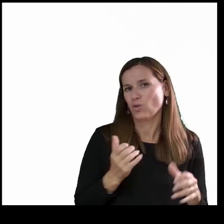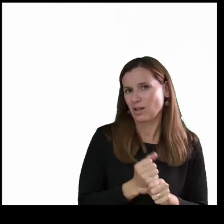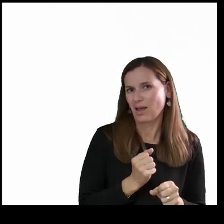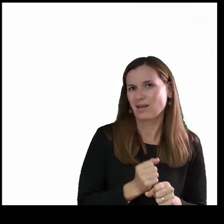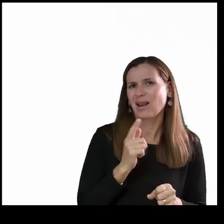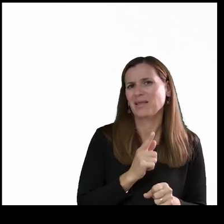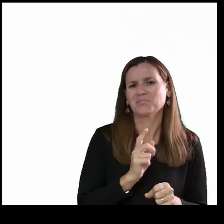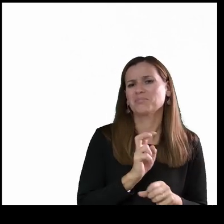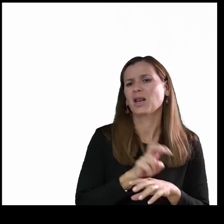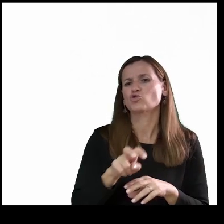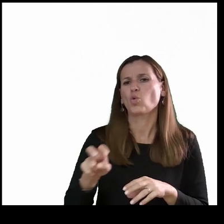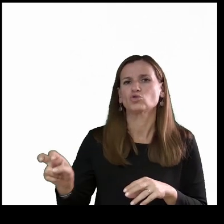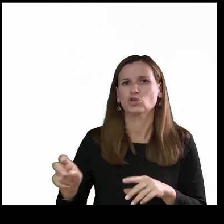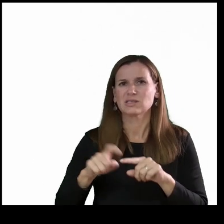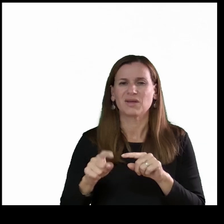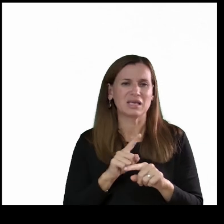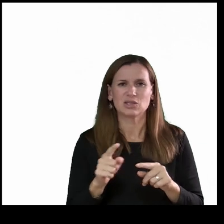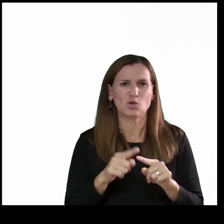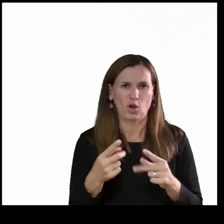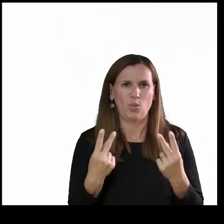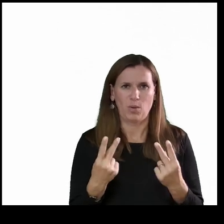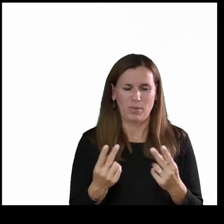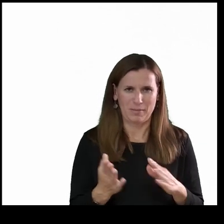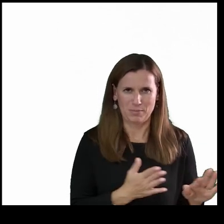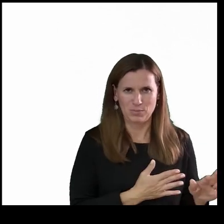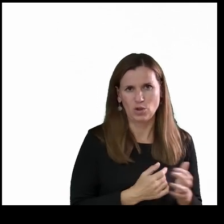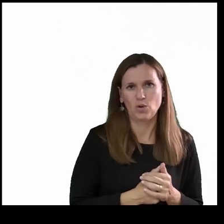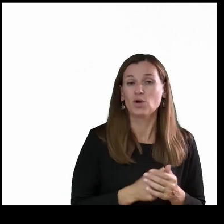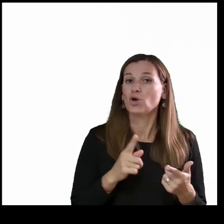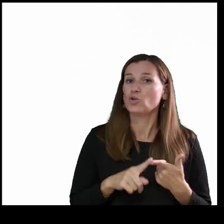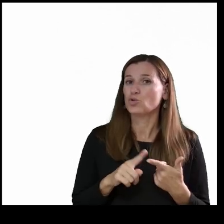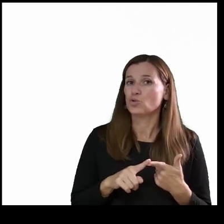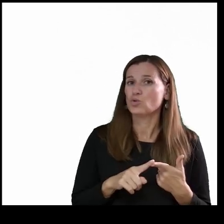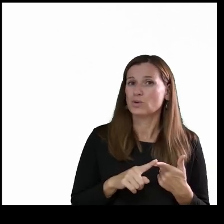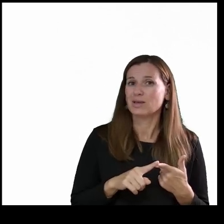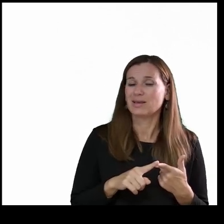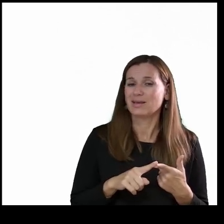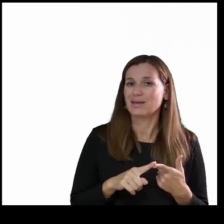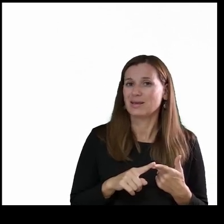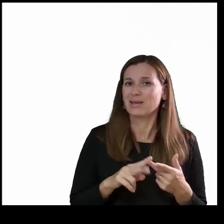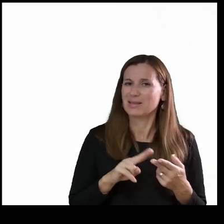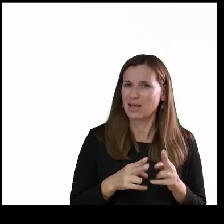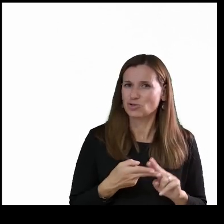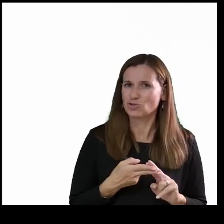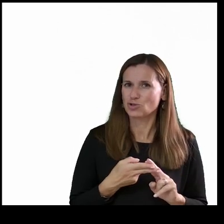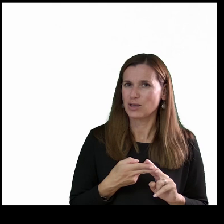Now, other concrete inclusion measures. This is beginning to be more and more interesting.